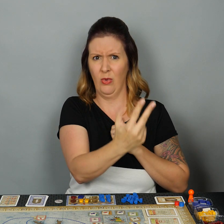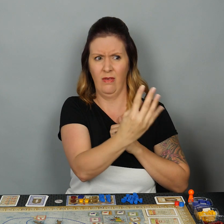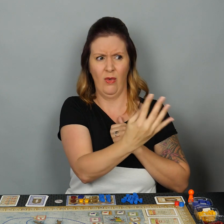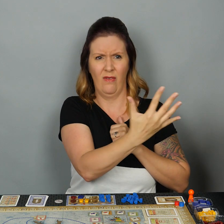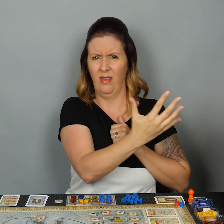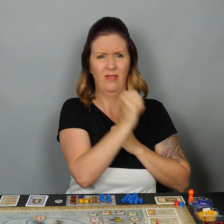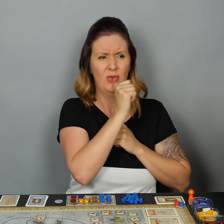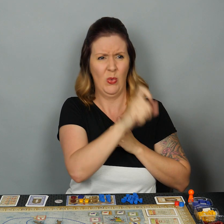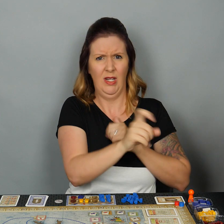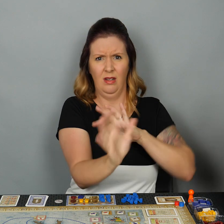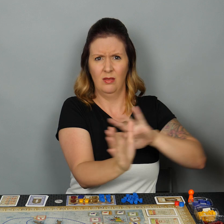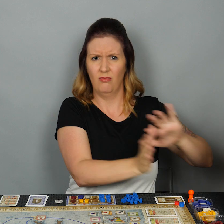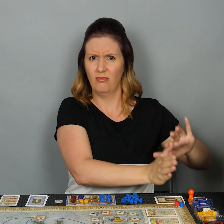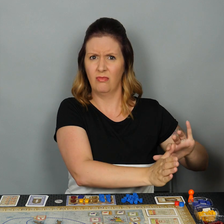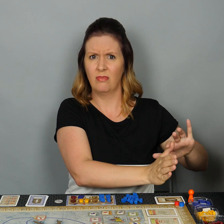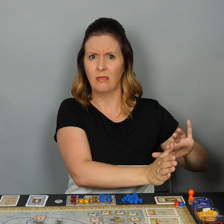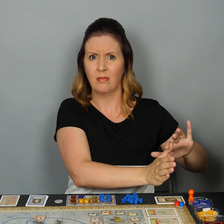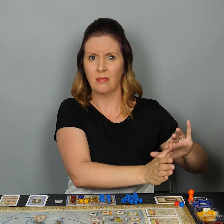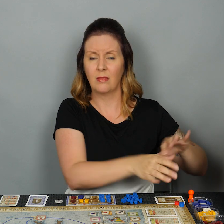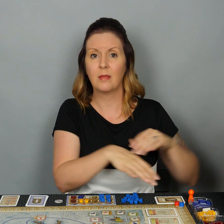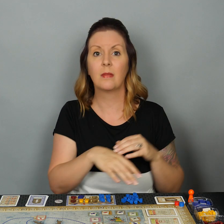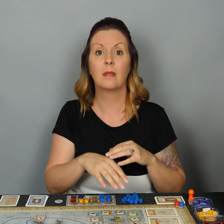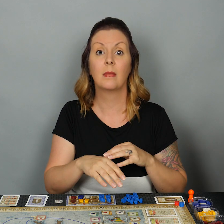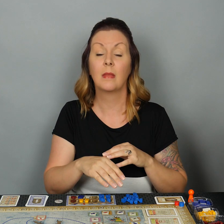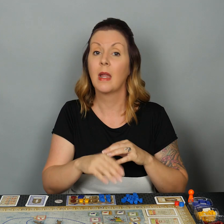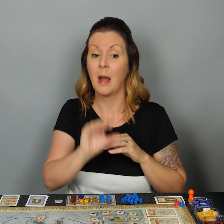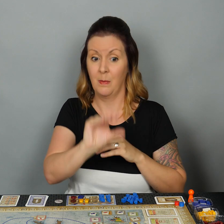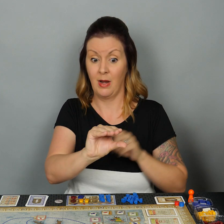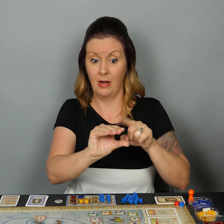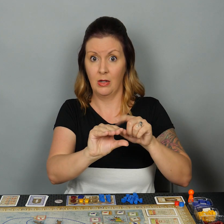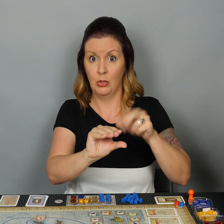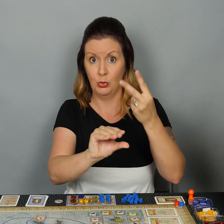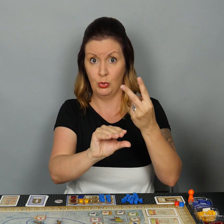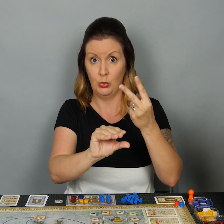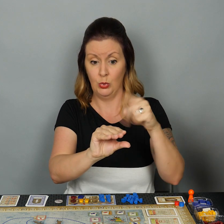You don’t need 3, 4, and 5.